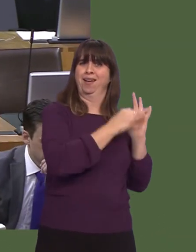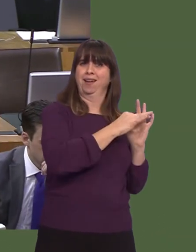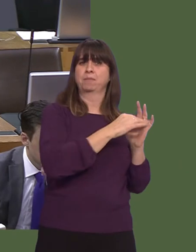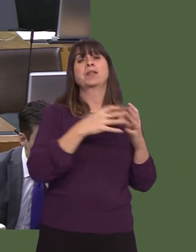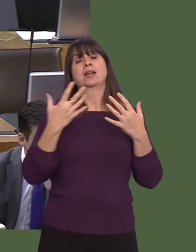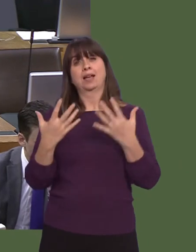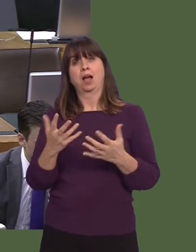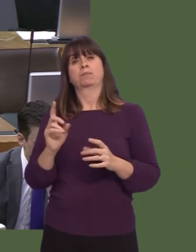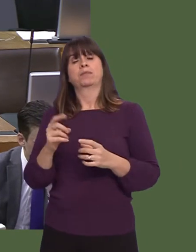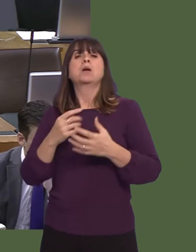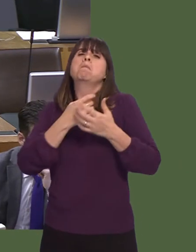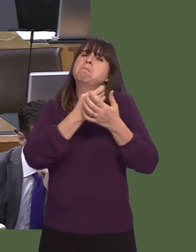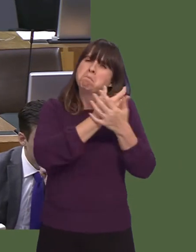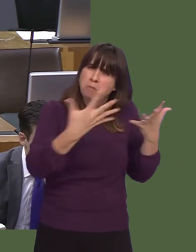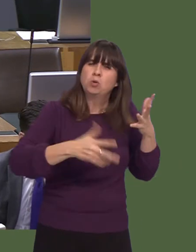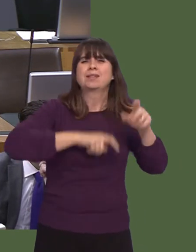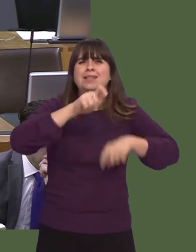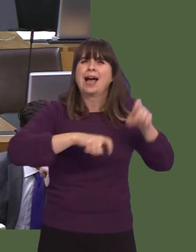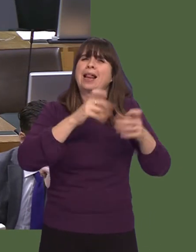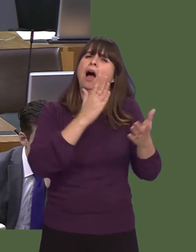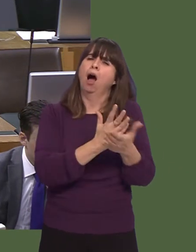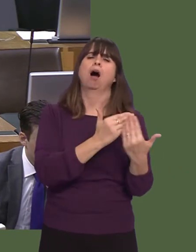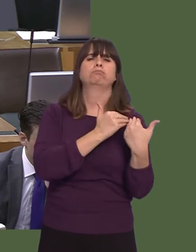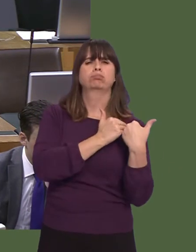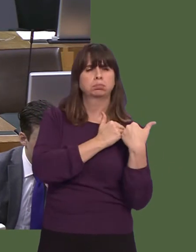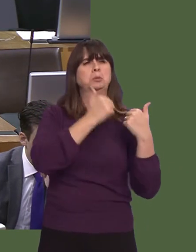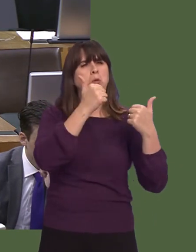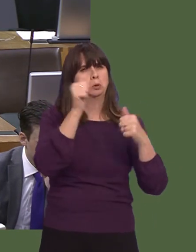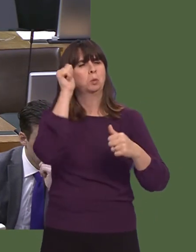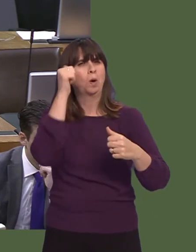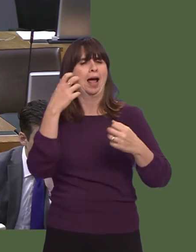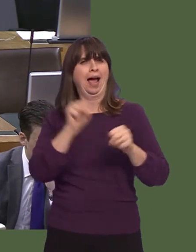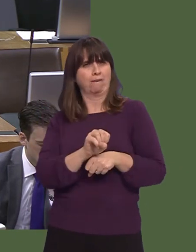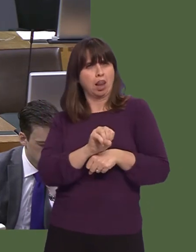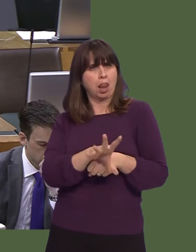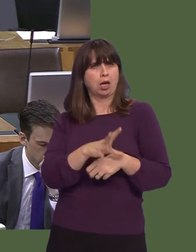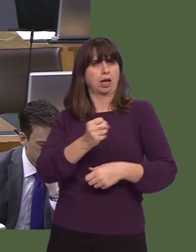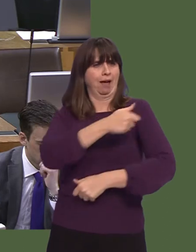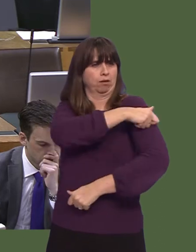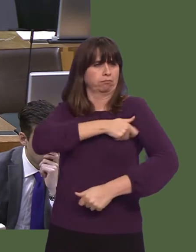responsible cyclists, who are well-illuminated as well at night. But I've seen cyclists on